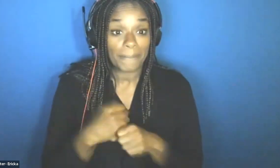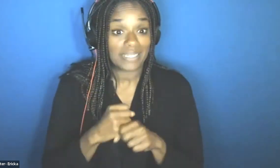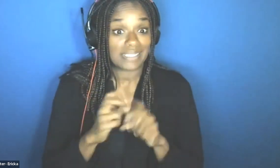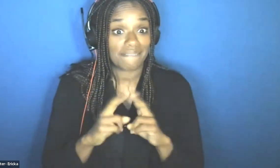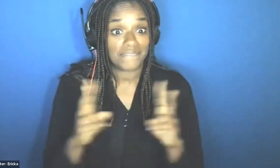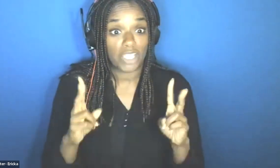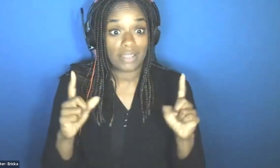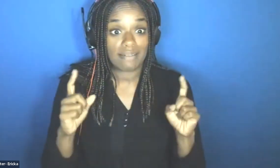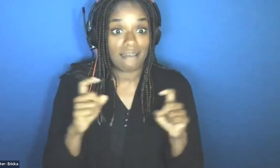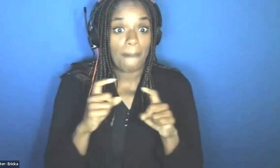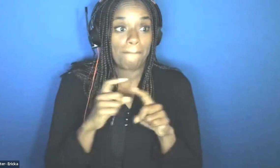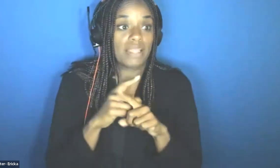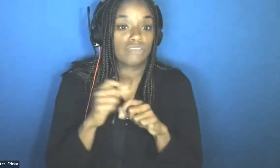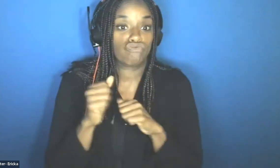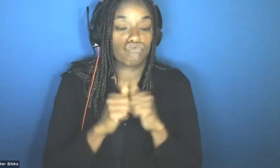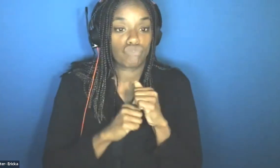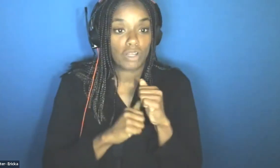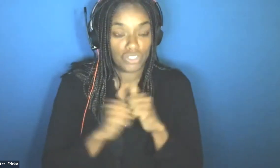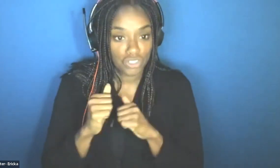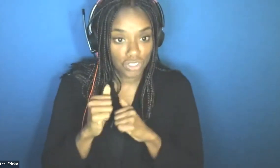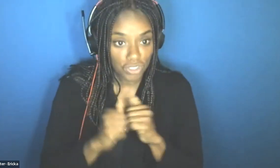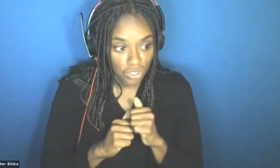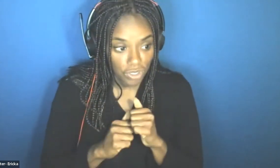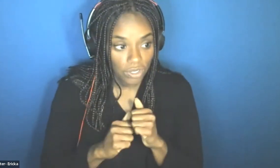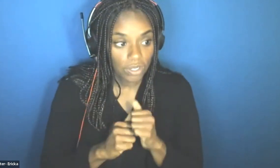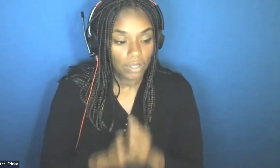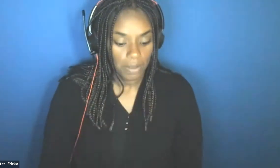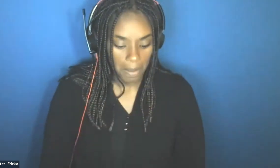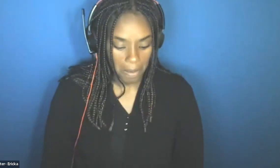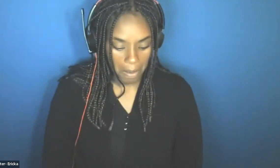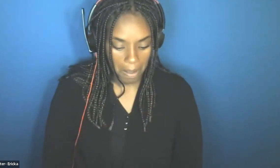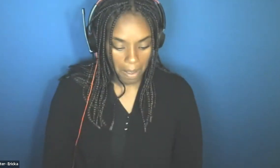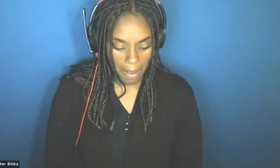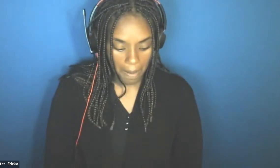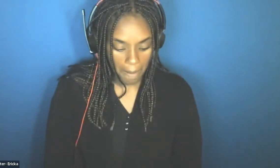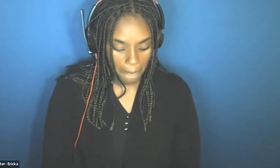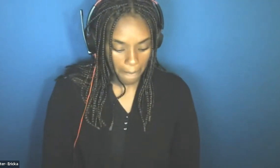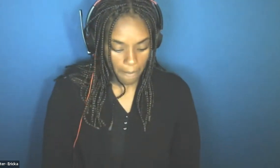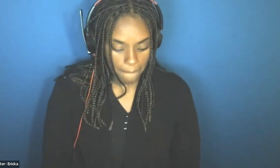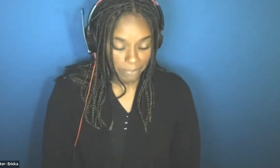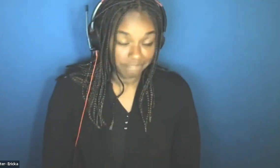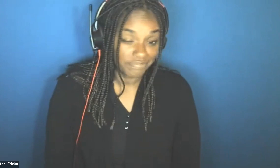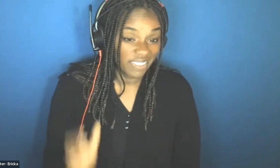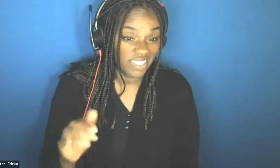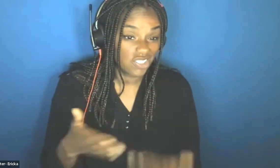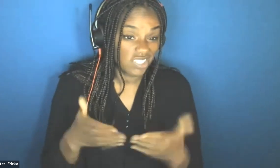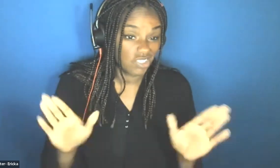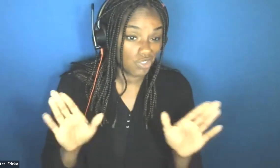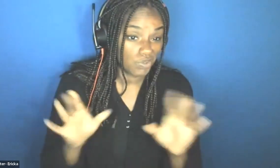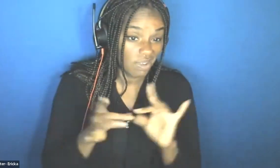I think -- you do bring up a very good point with different states having different laws around medical and recreational use of marijuana.